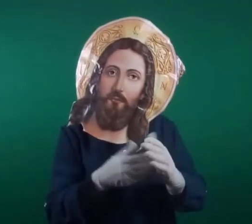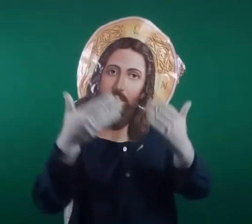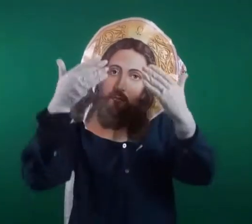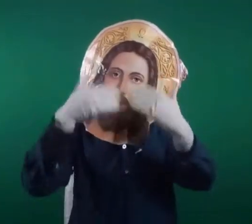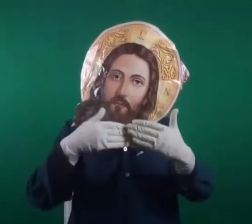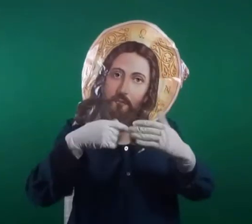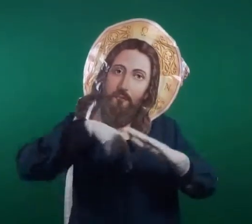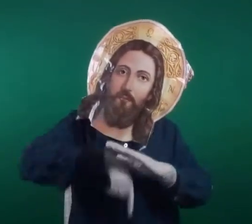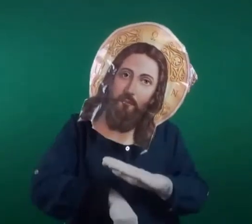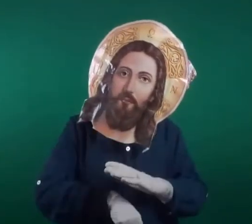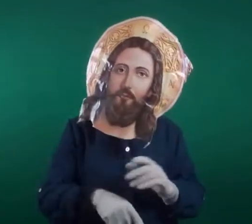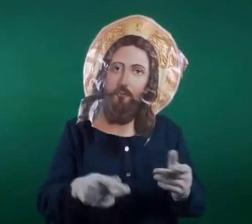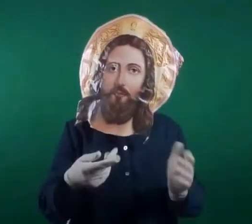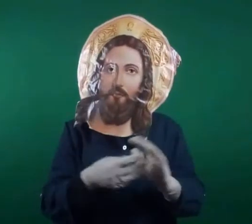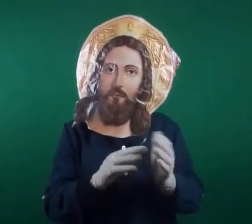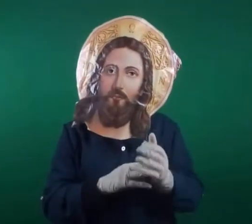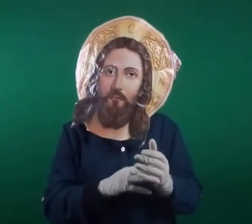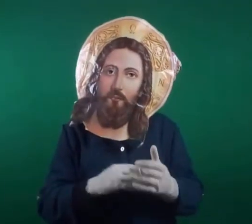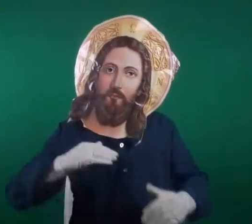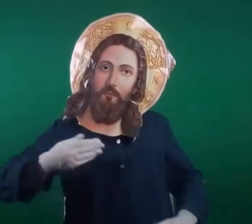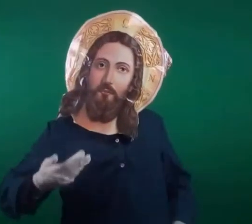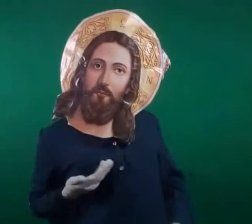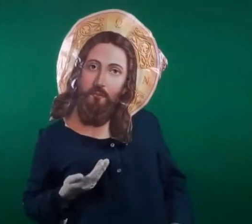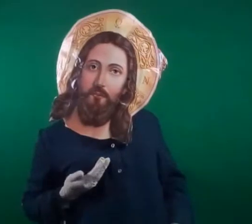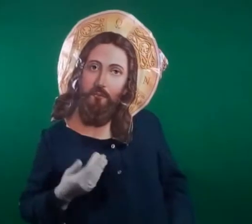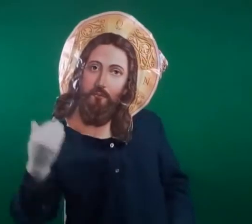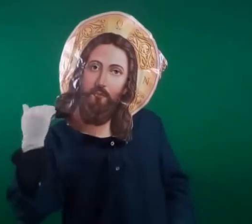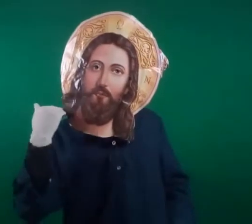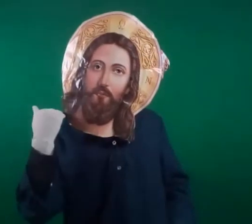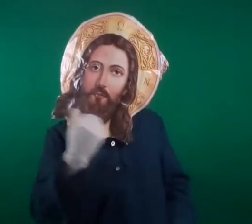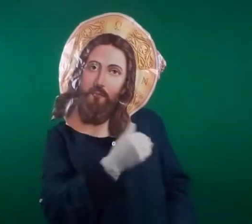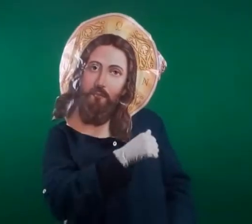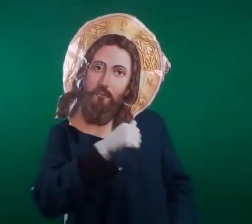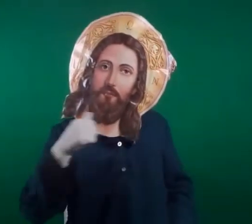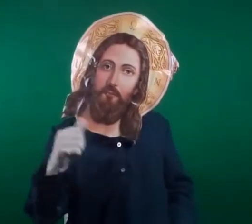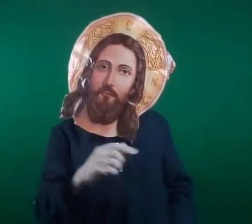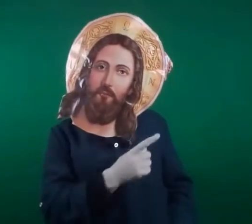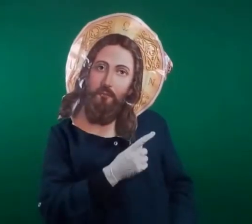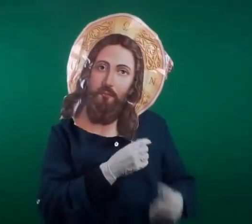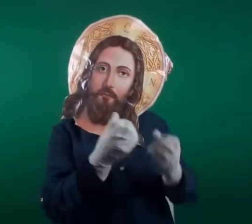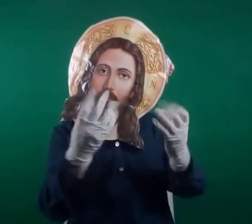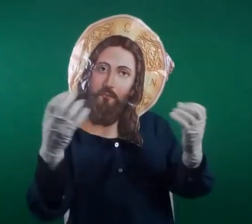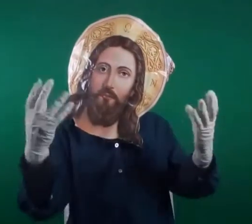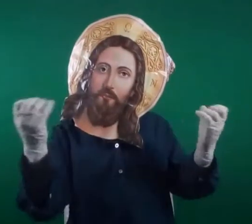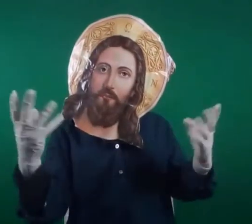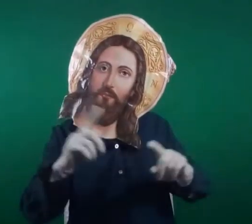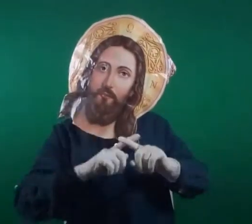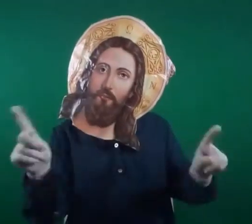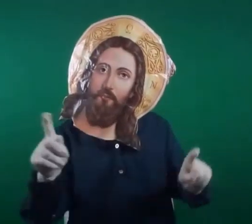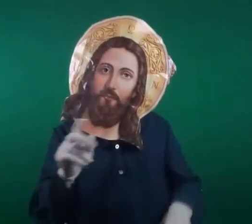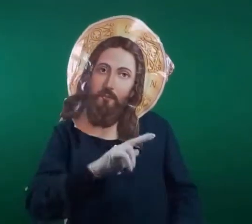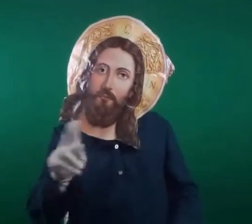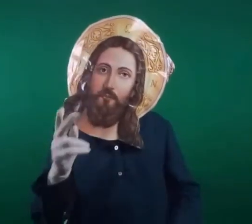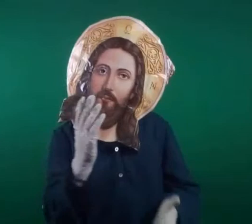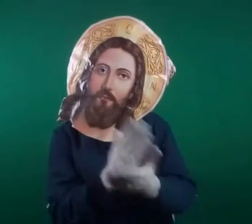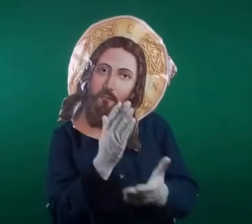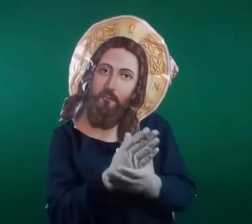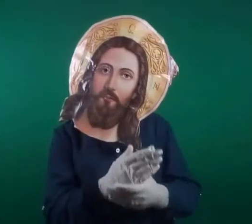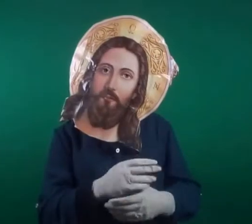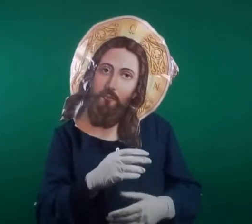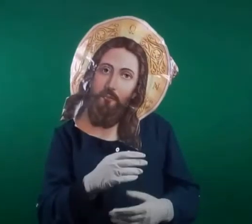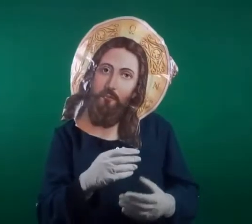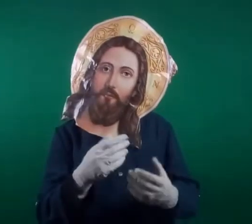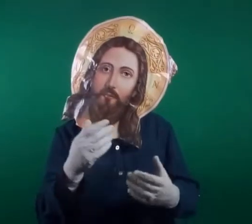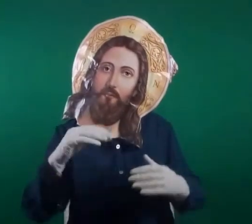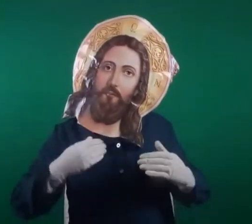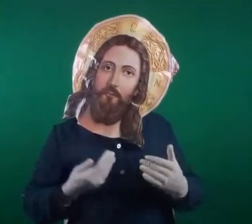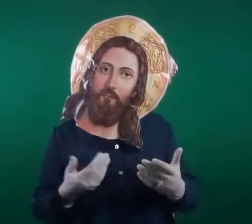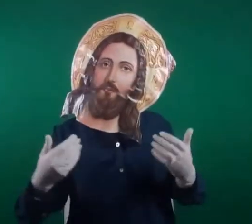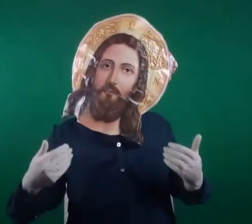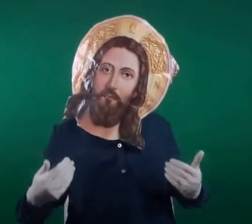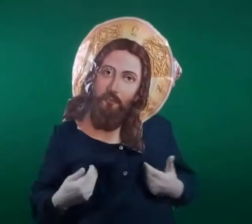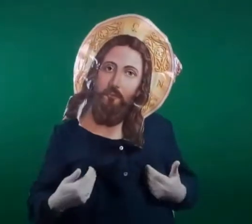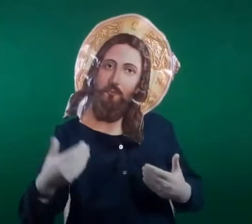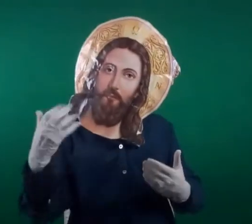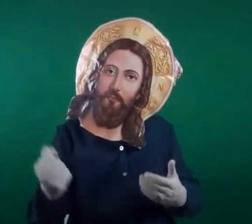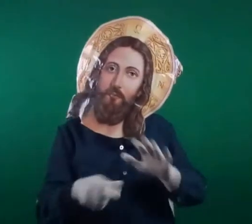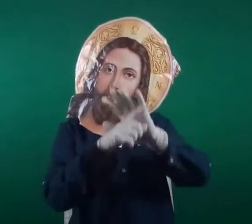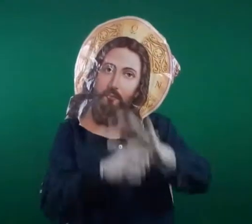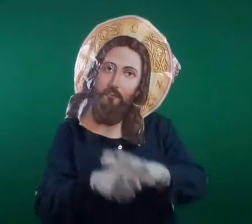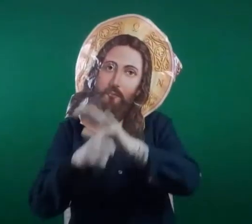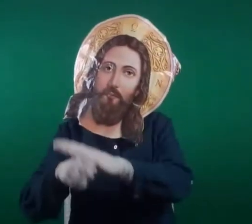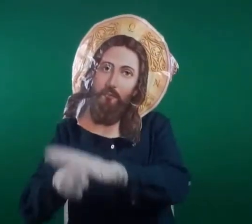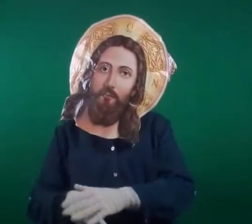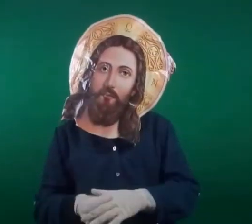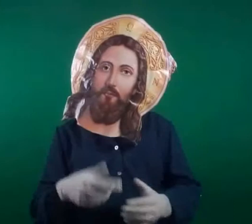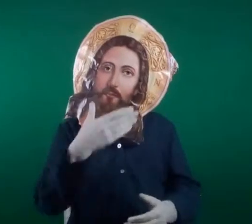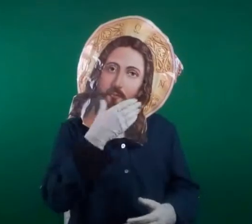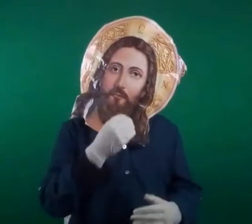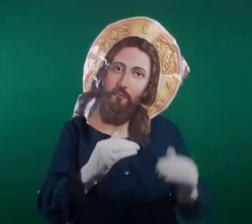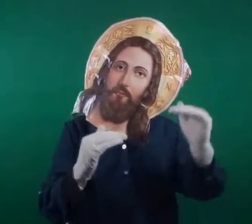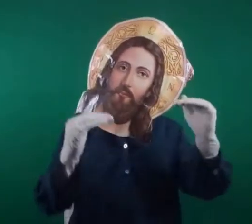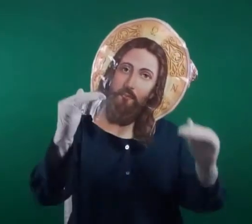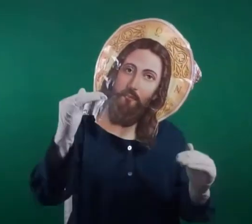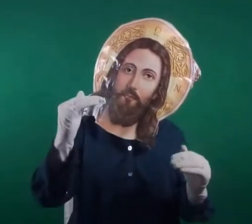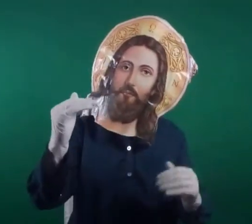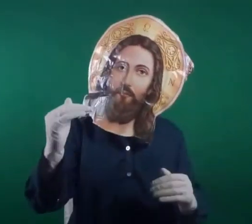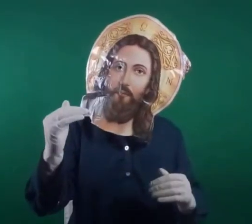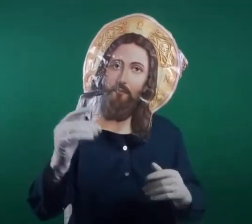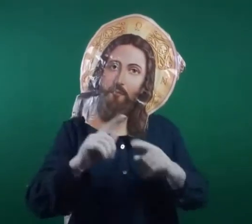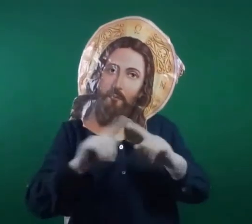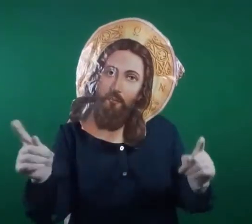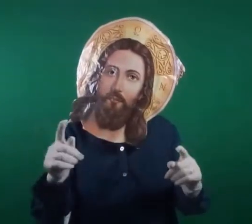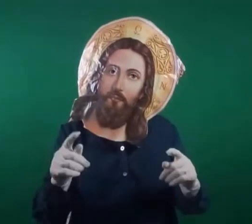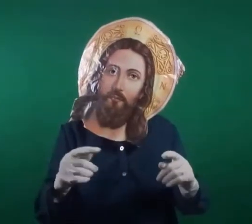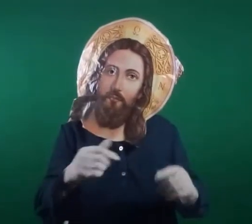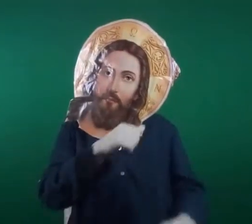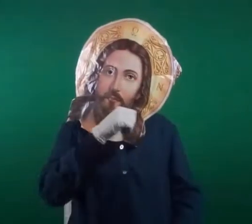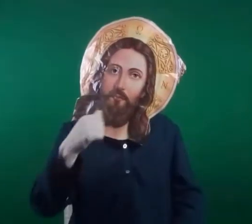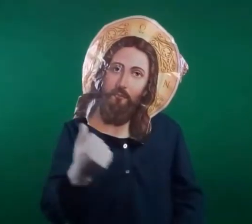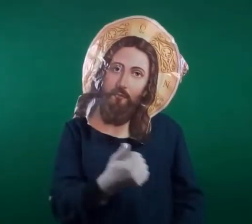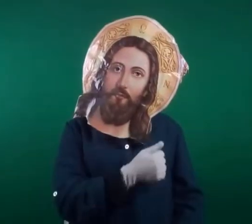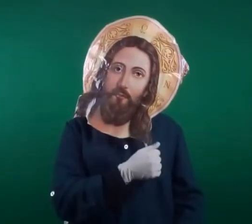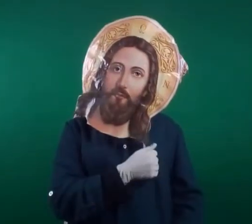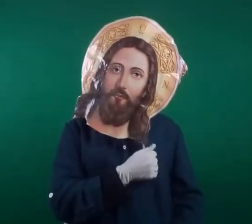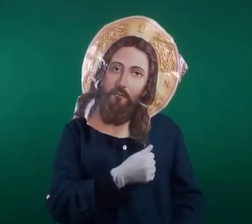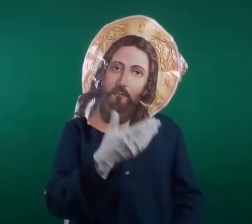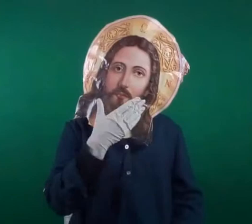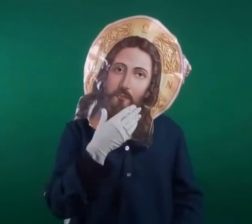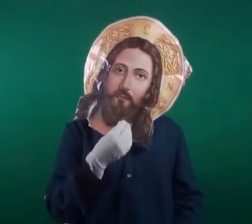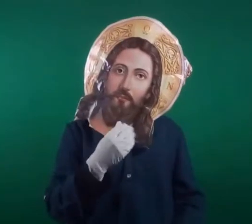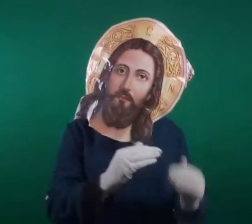and horror the suicide rate for women would be greater than that of men, the discrimination of women is many times worse than for men yet the suicide rate among men is much higher.